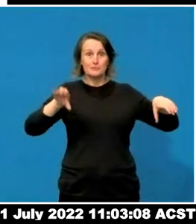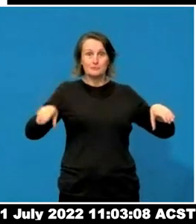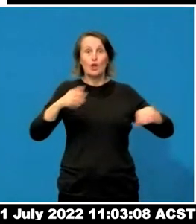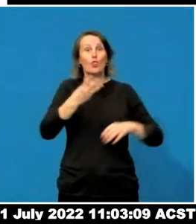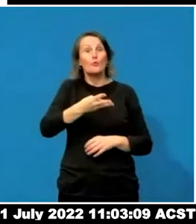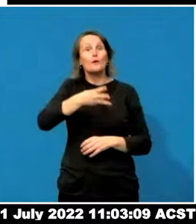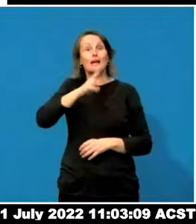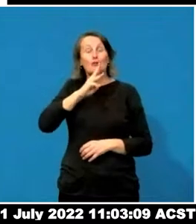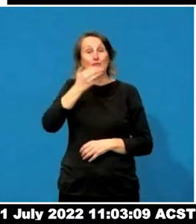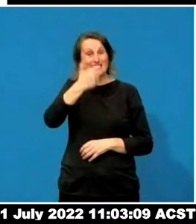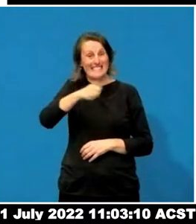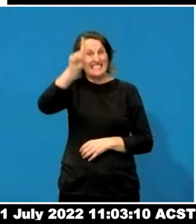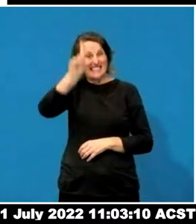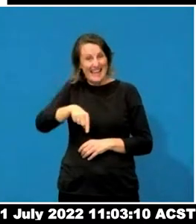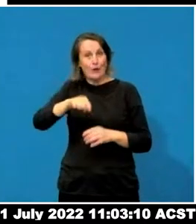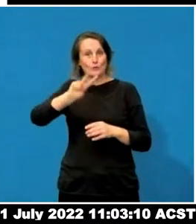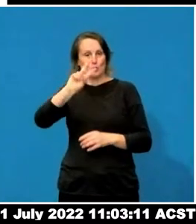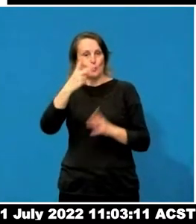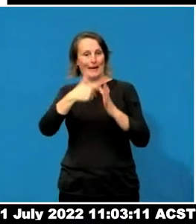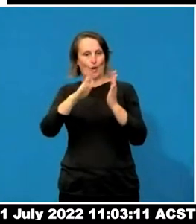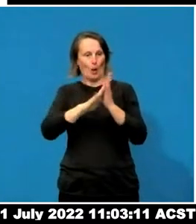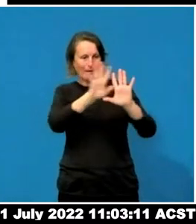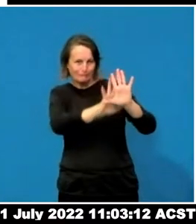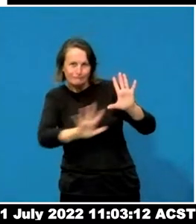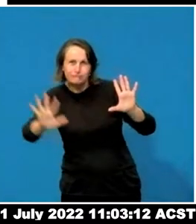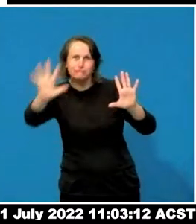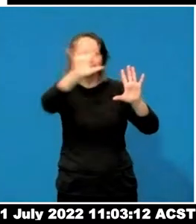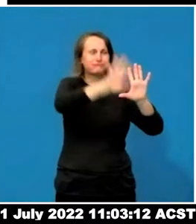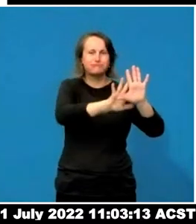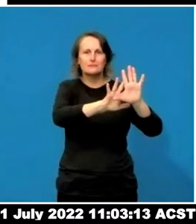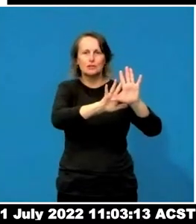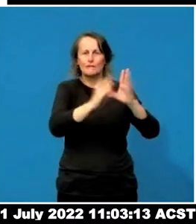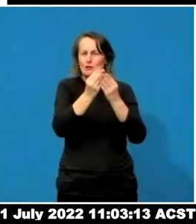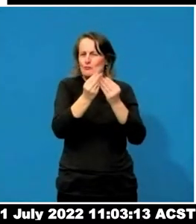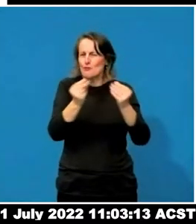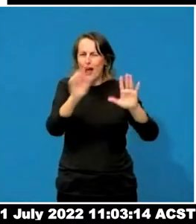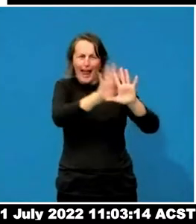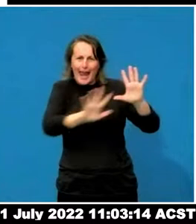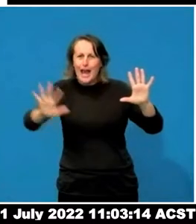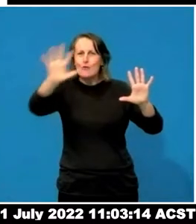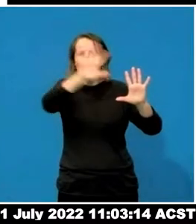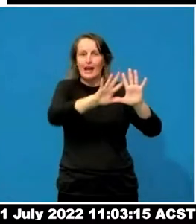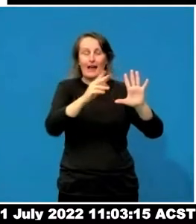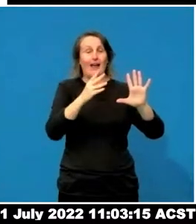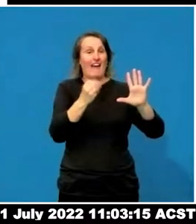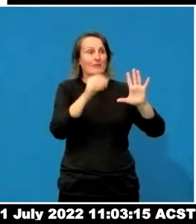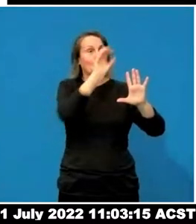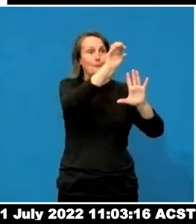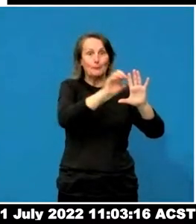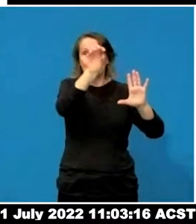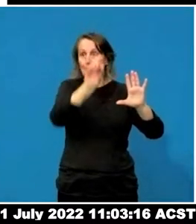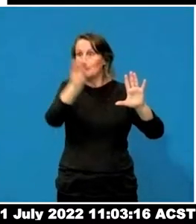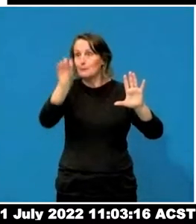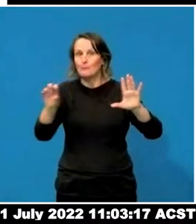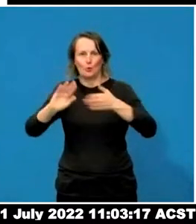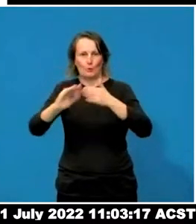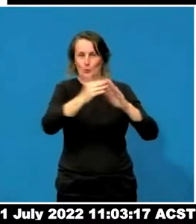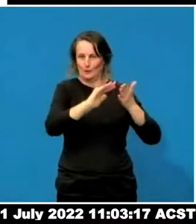country. I am thankful to you, Commissioner, during the